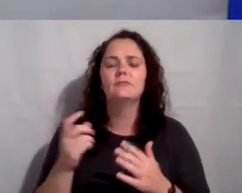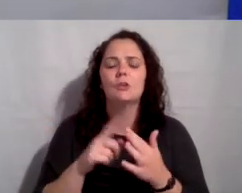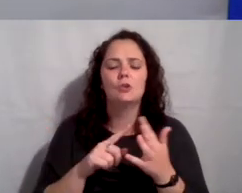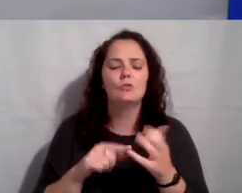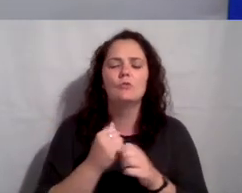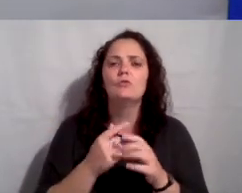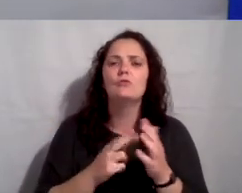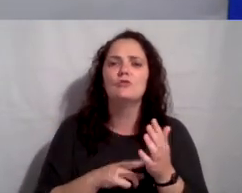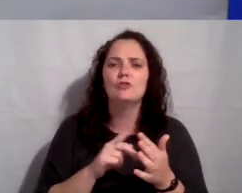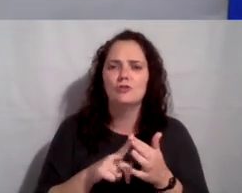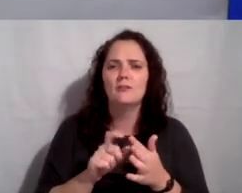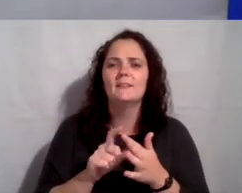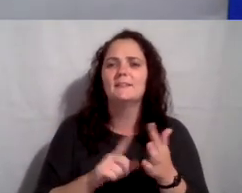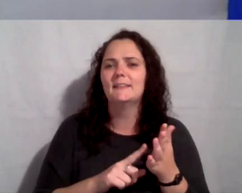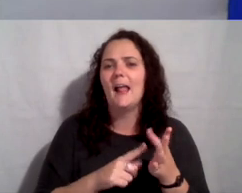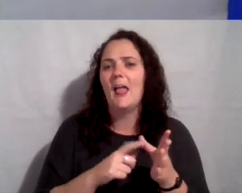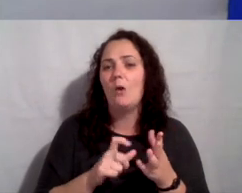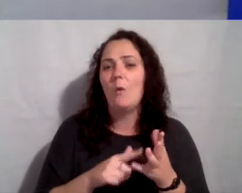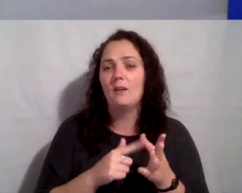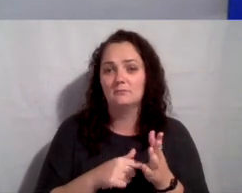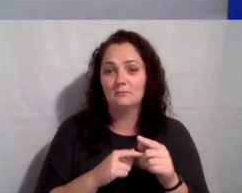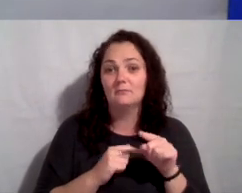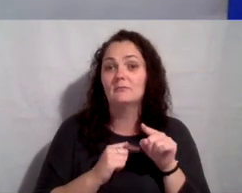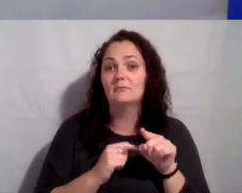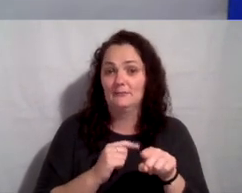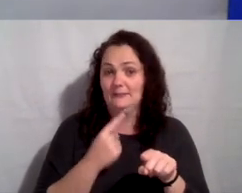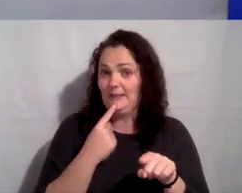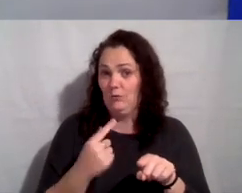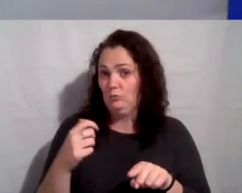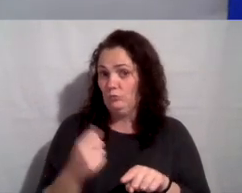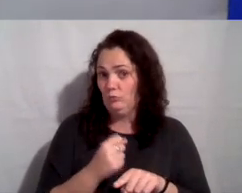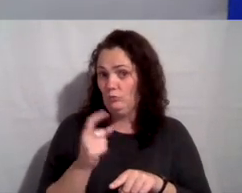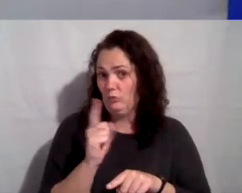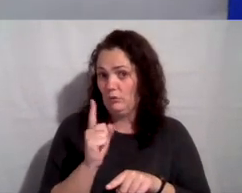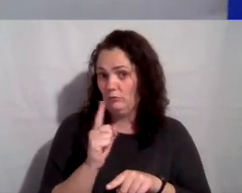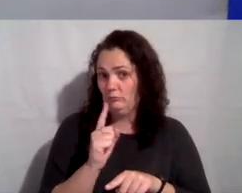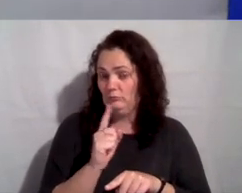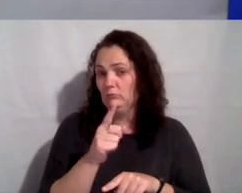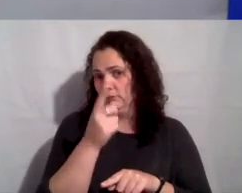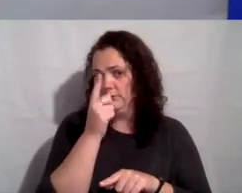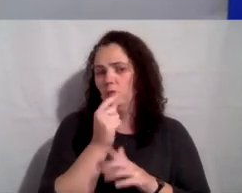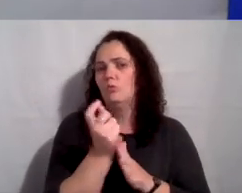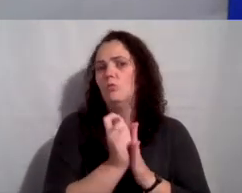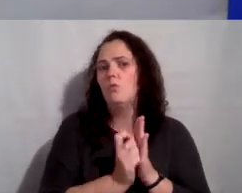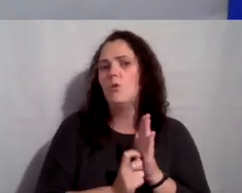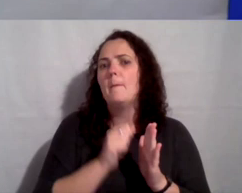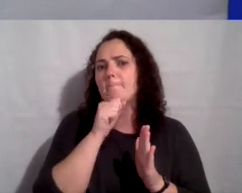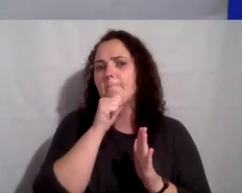Eugene Delacroix, who once very famously said that you should be able to draw a man falling out of a four-story window before he